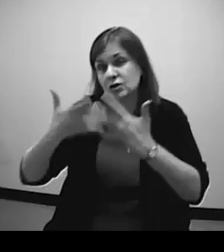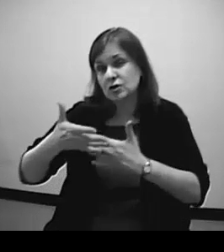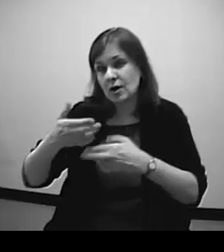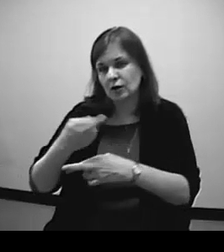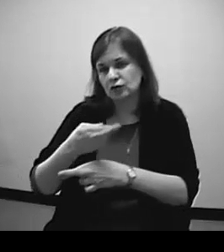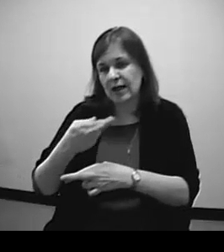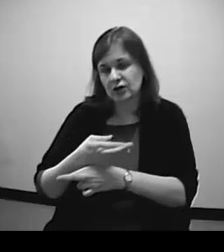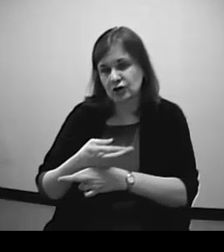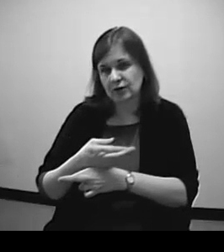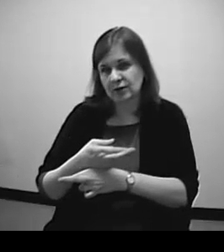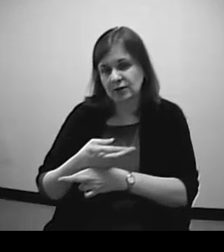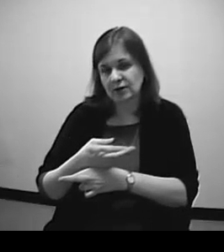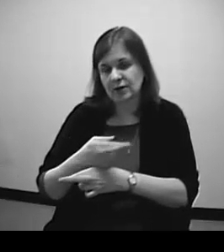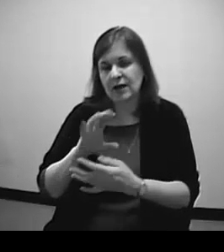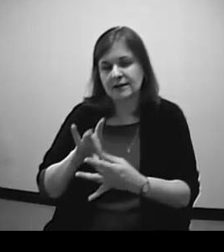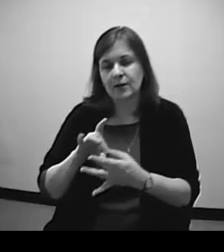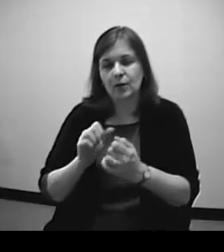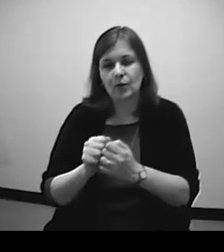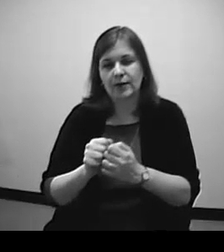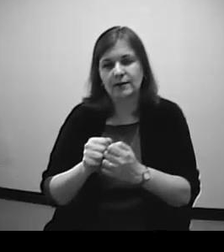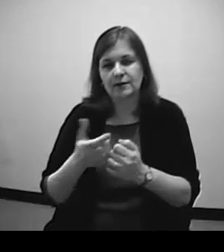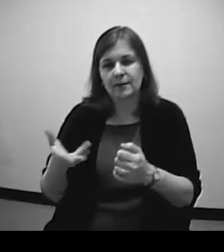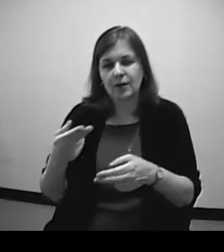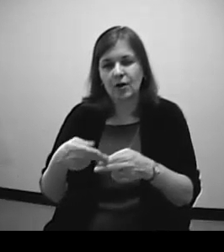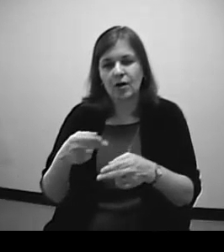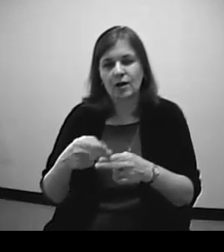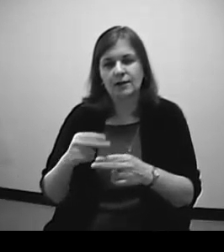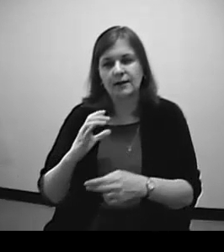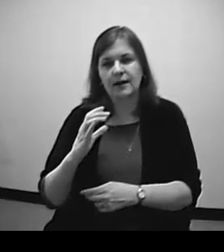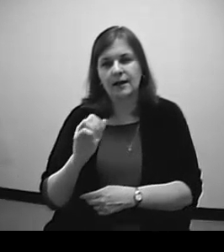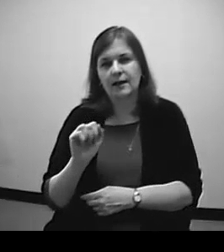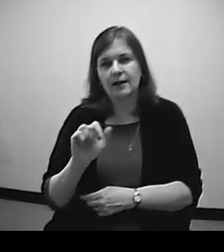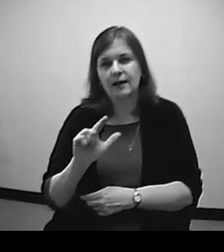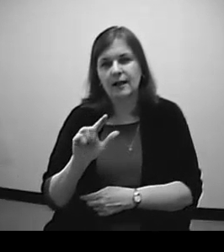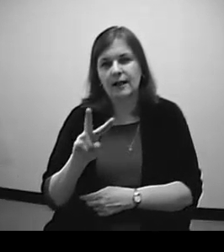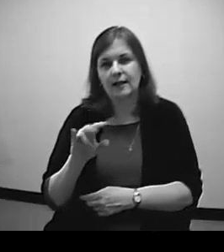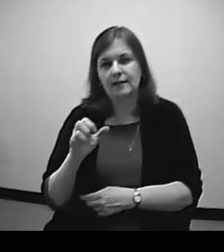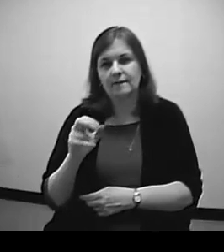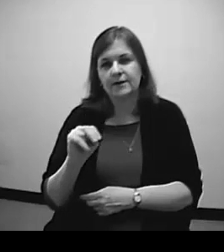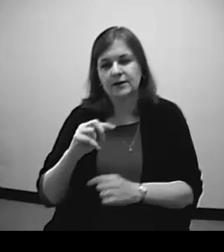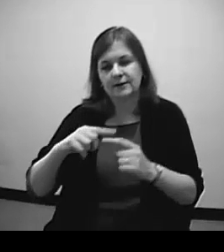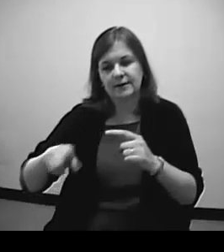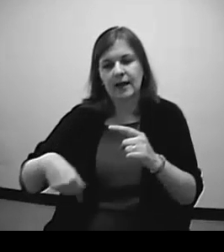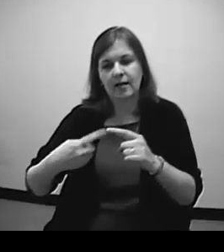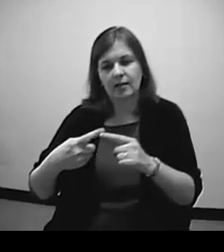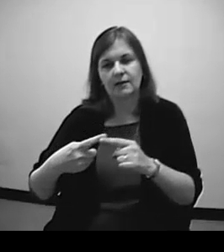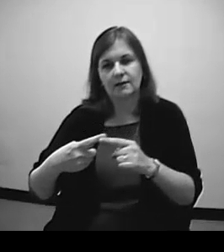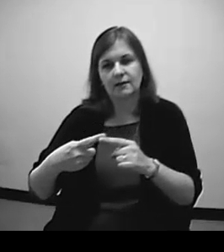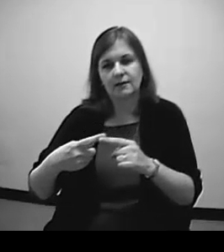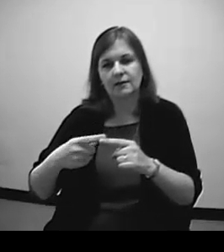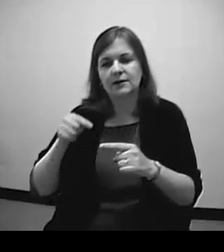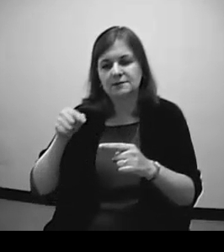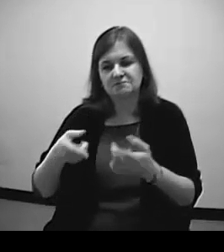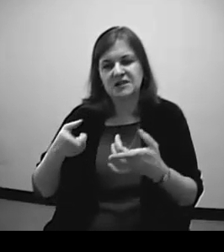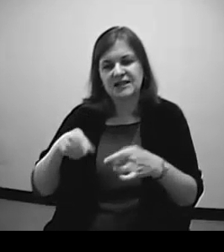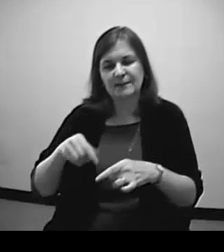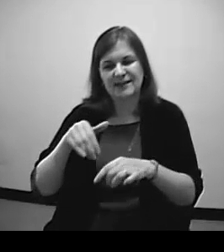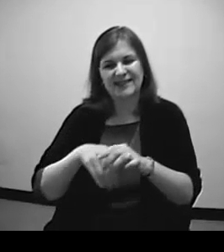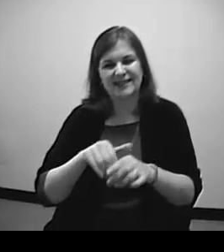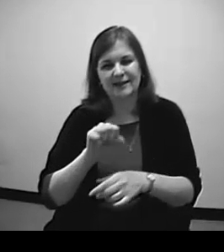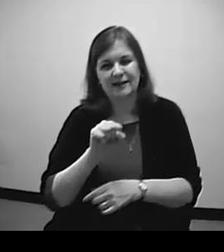the dark reactions associated with something known as the Calvin Cycle